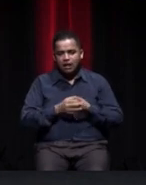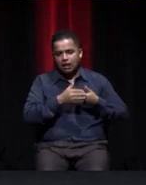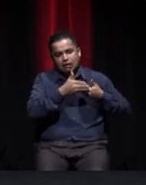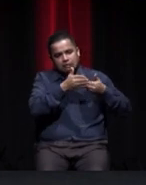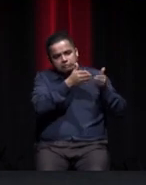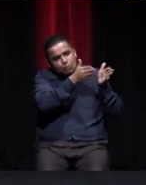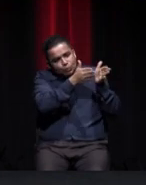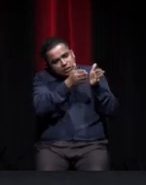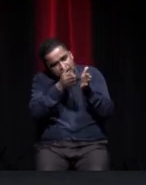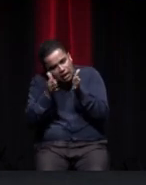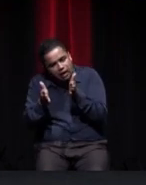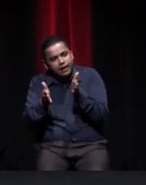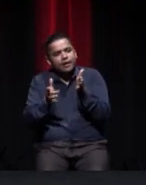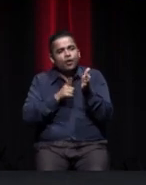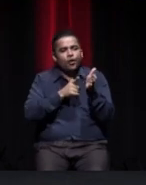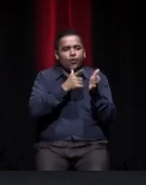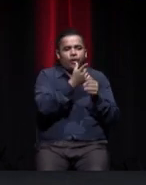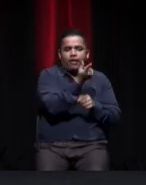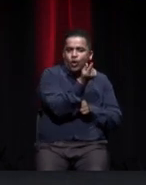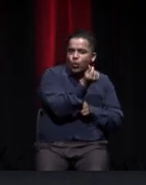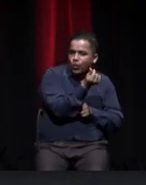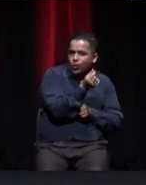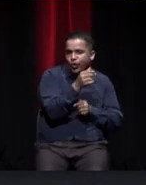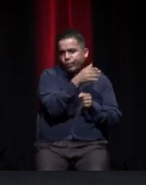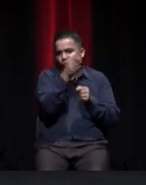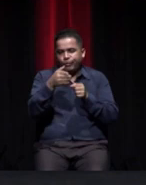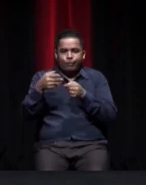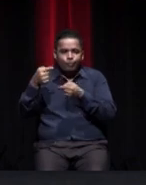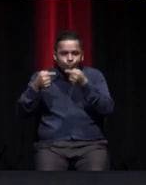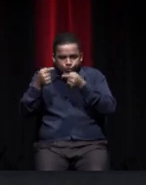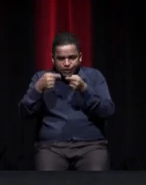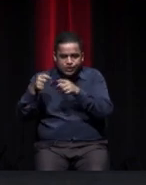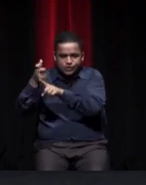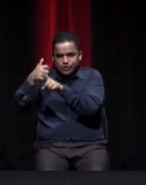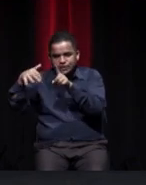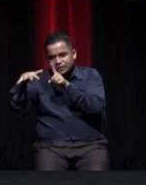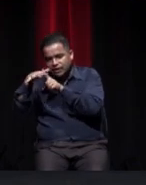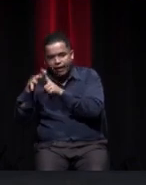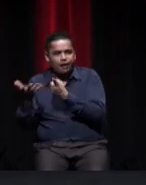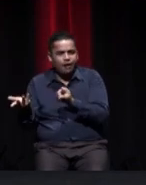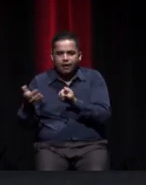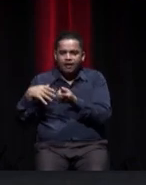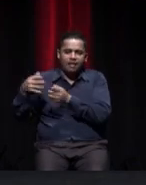and they're economic, political, social, technological